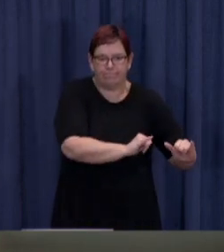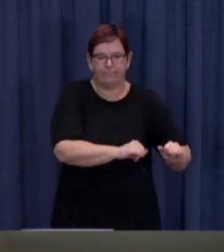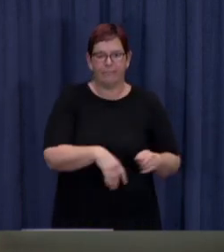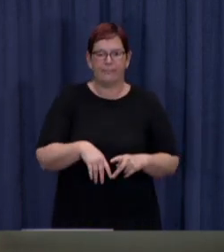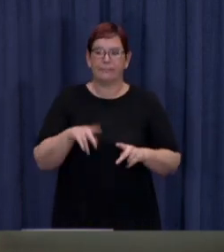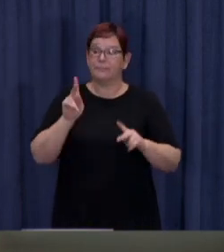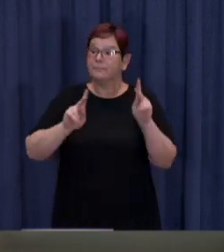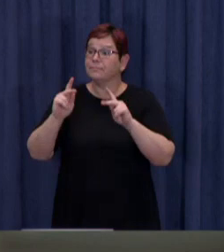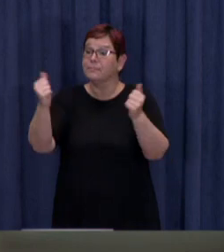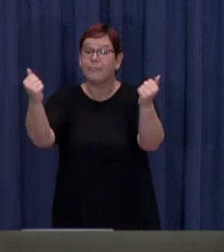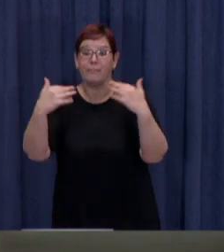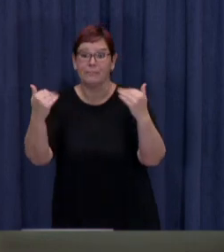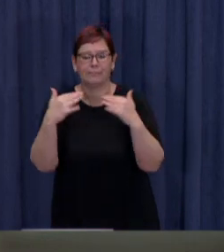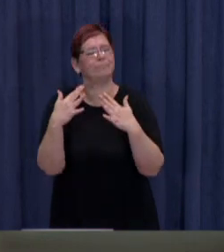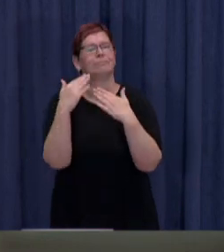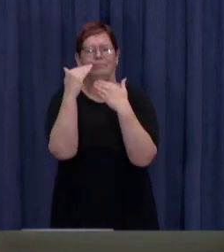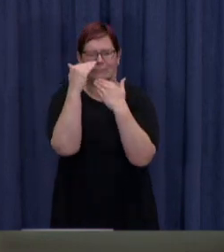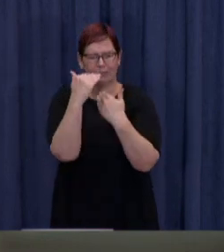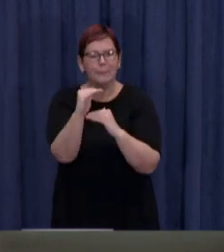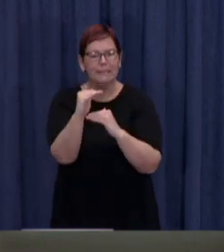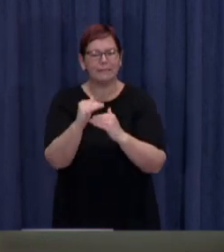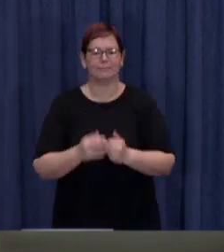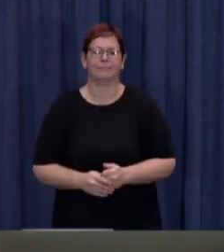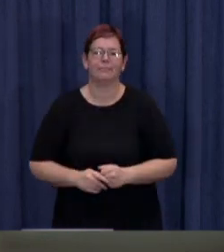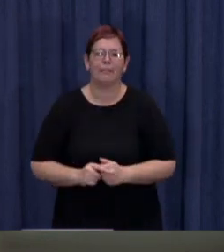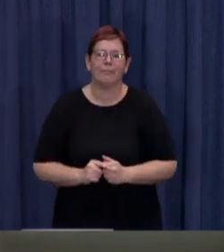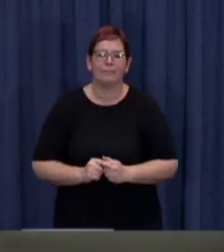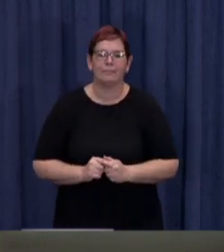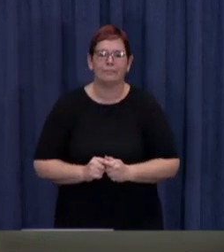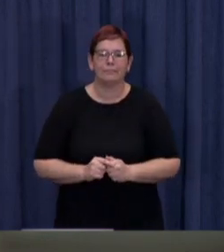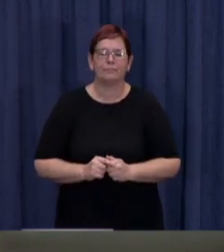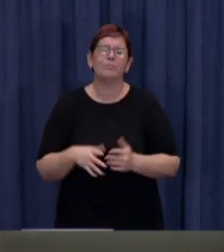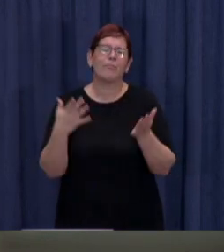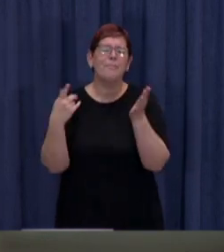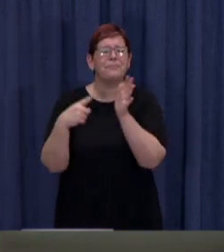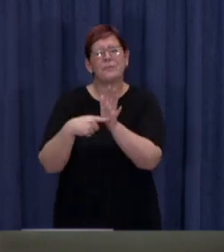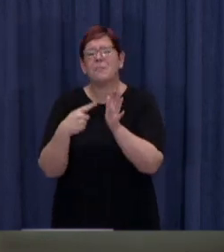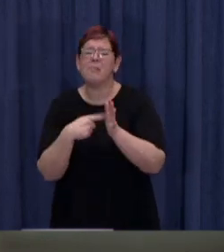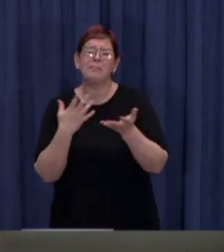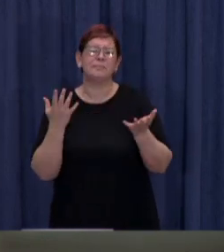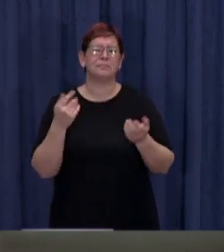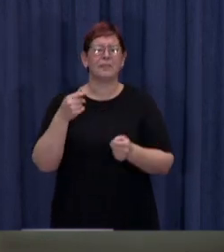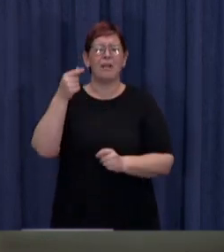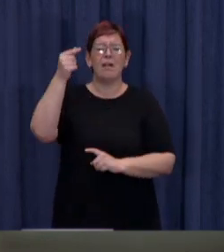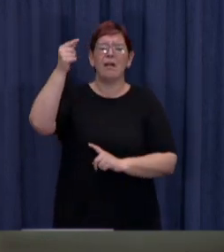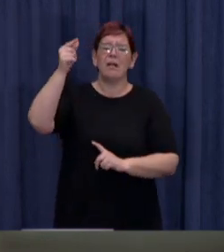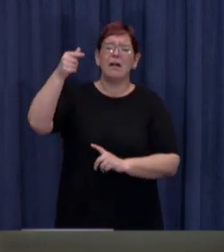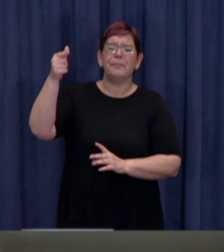and sometimes the machinery of government is just going to function better and responding to those needs mostly it most of which relate to the